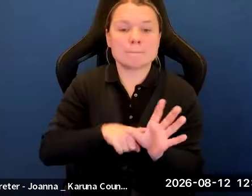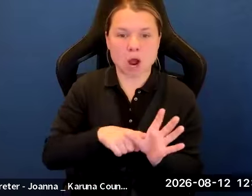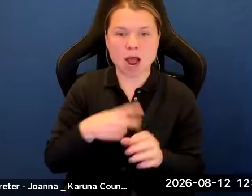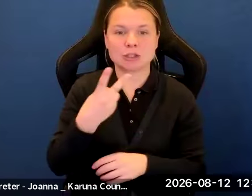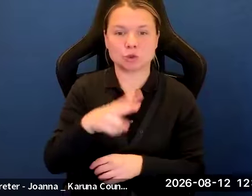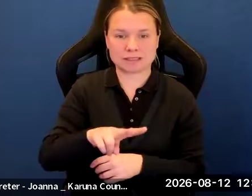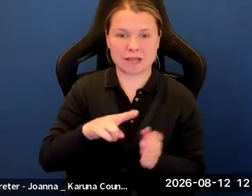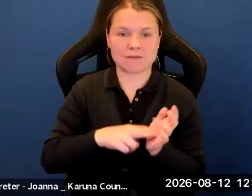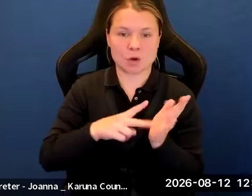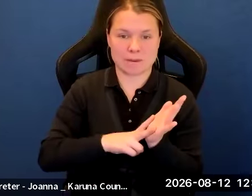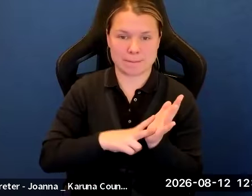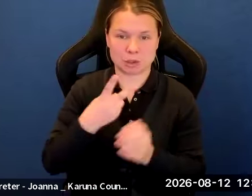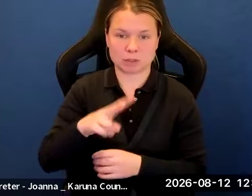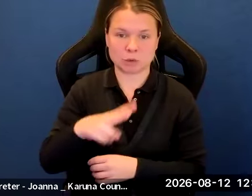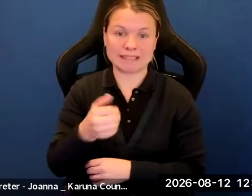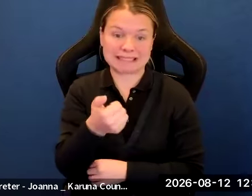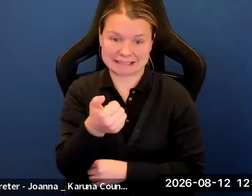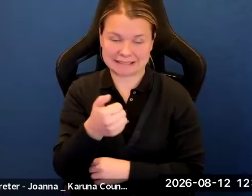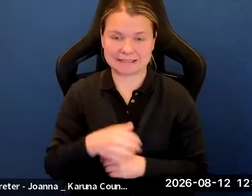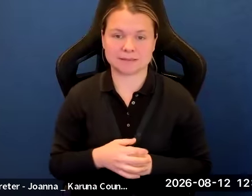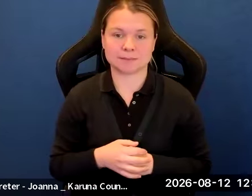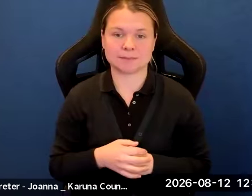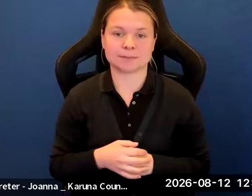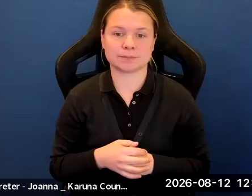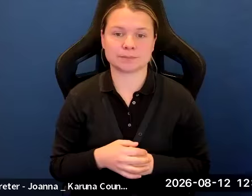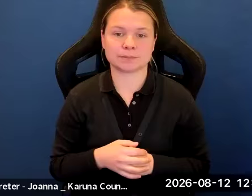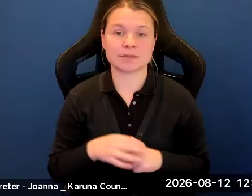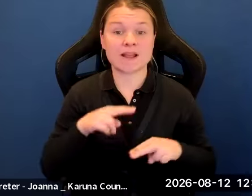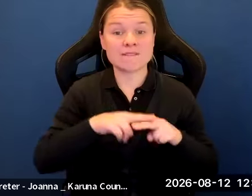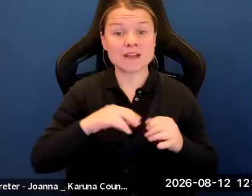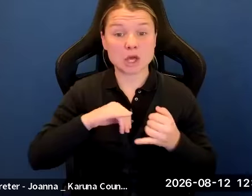successful applicant has created all